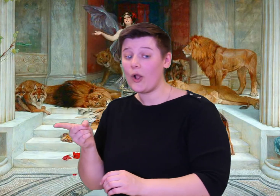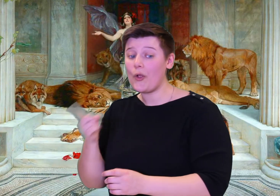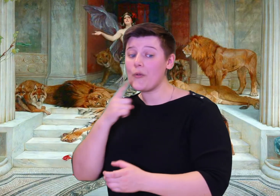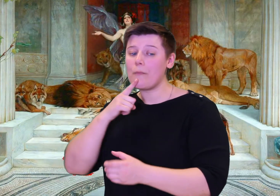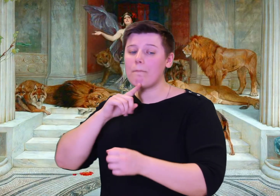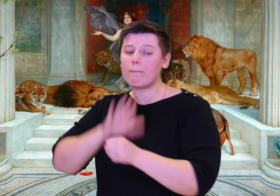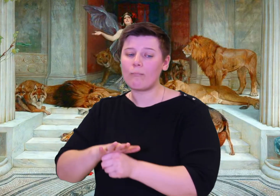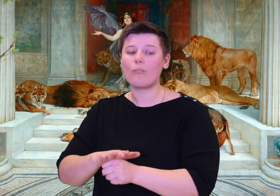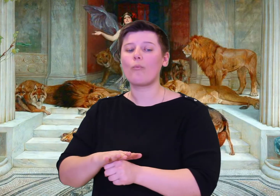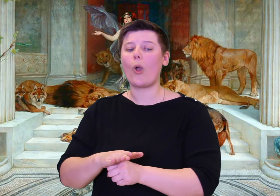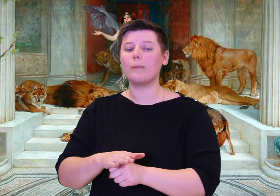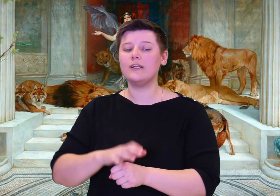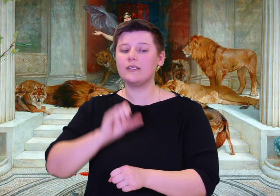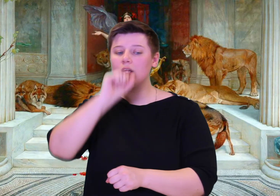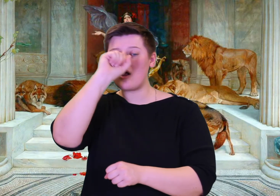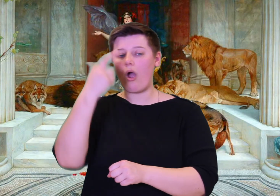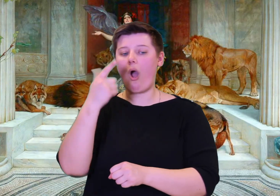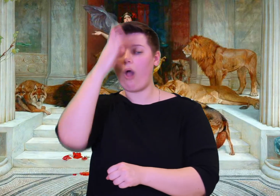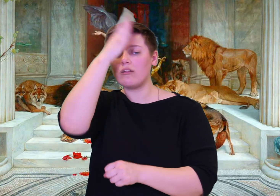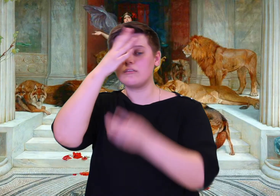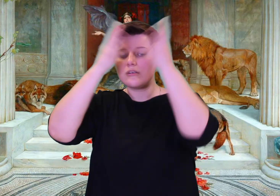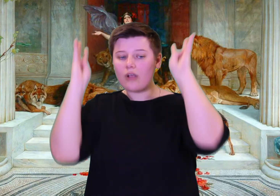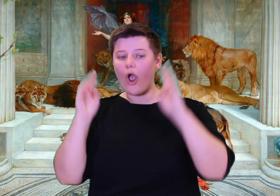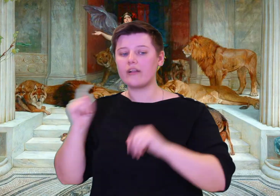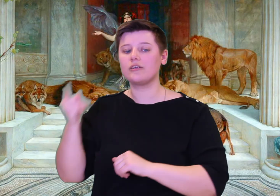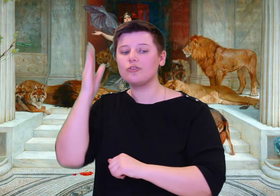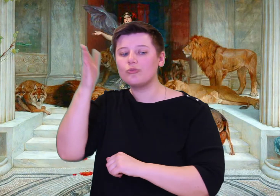at her as if you mean to kill her.